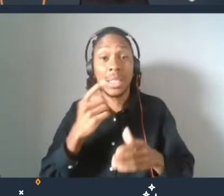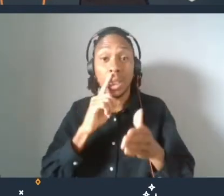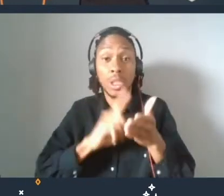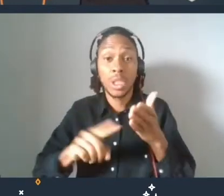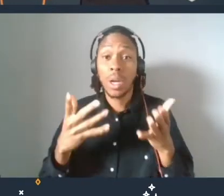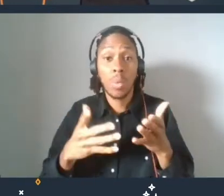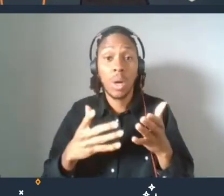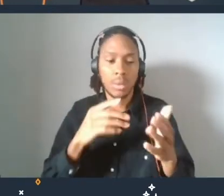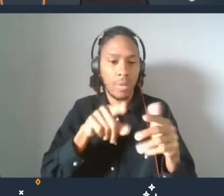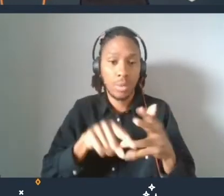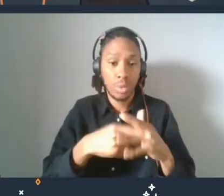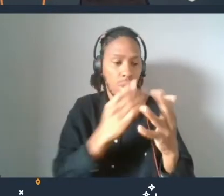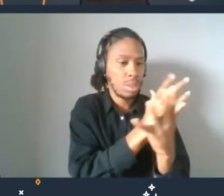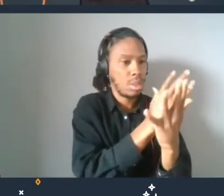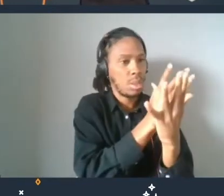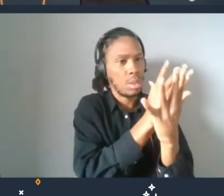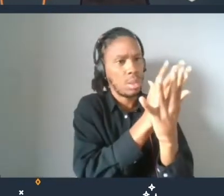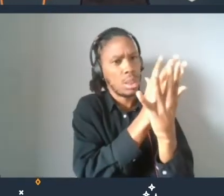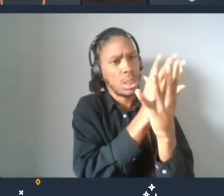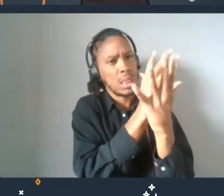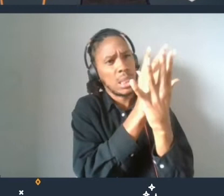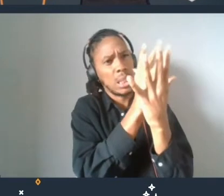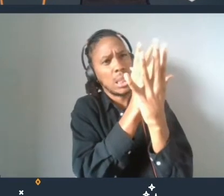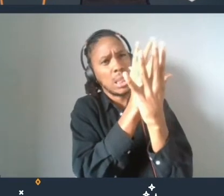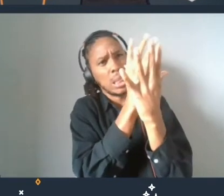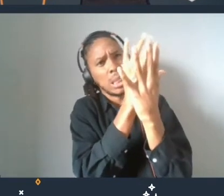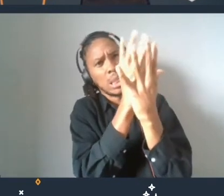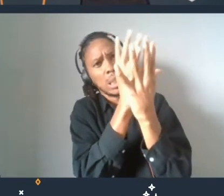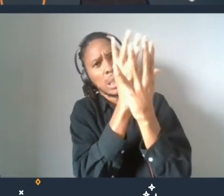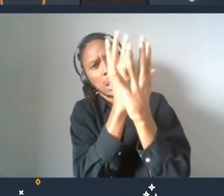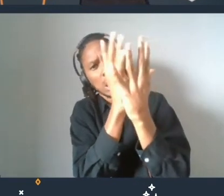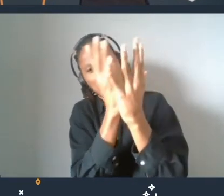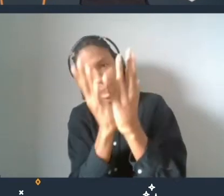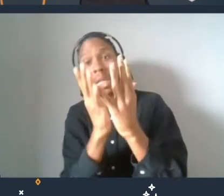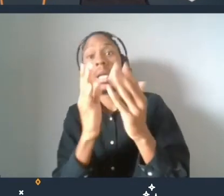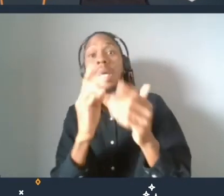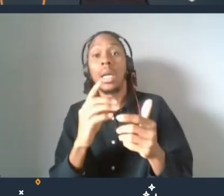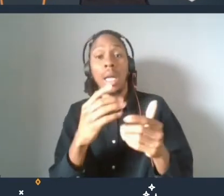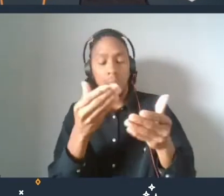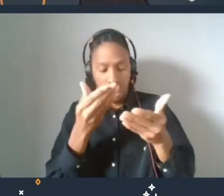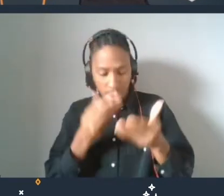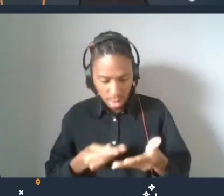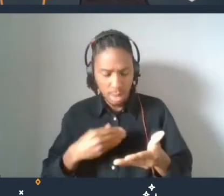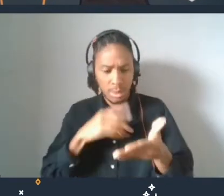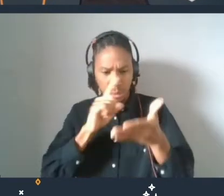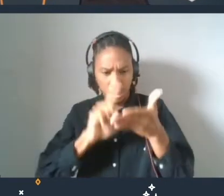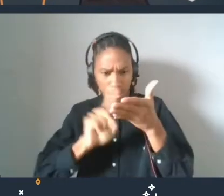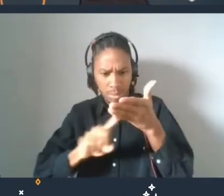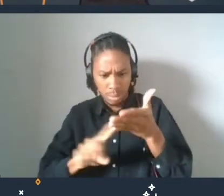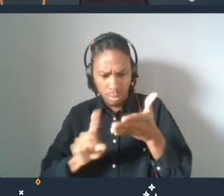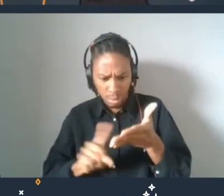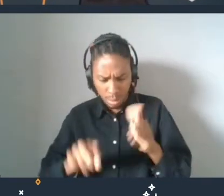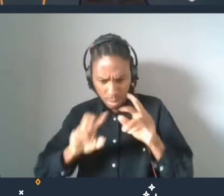The checksum is created at the very moment the data comes into being and then it's checked at the very end when it's being consumed